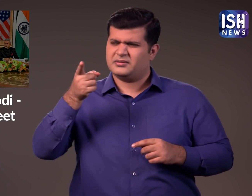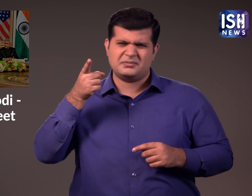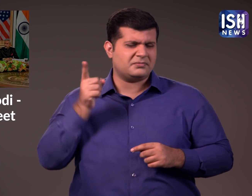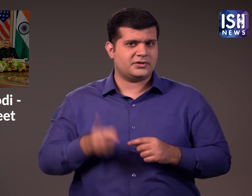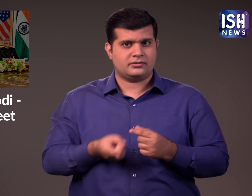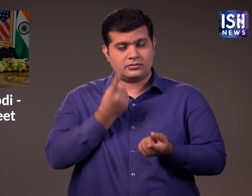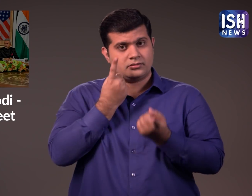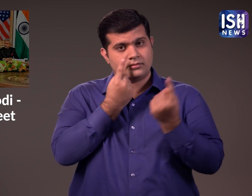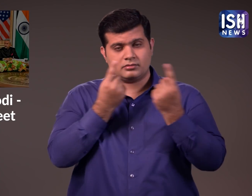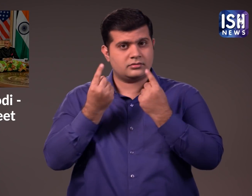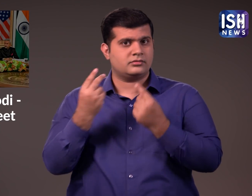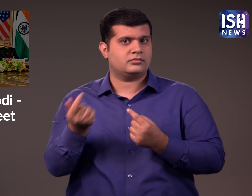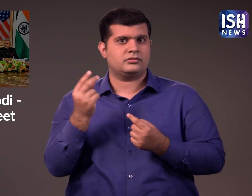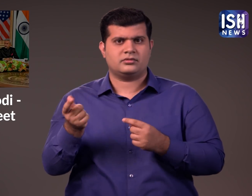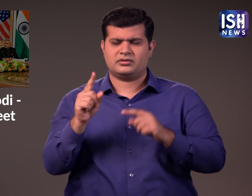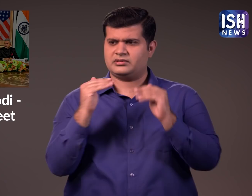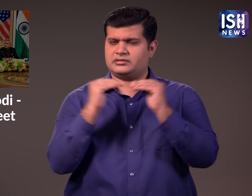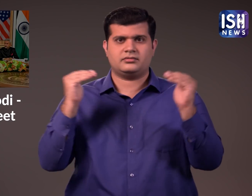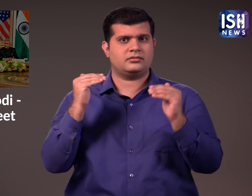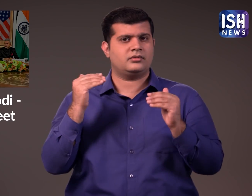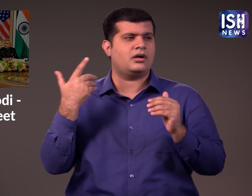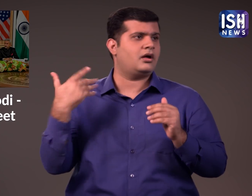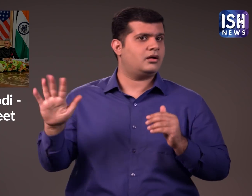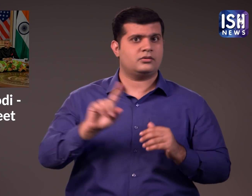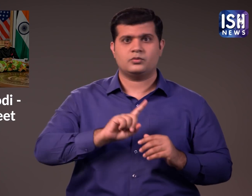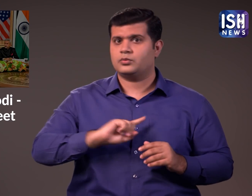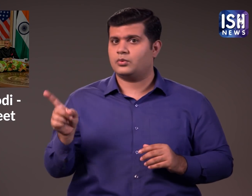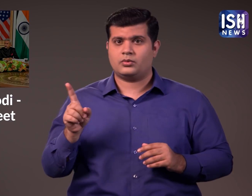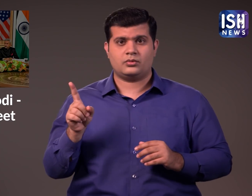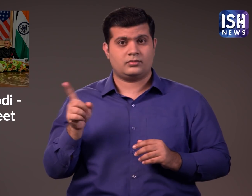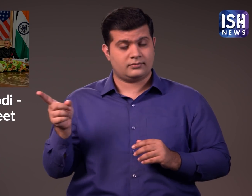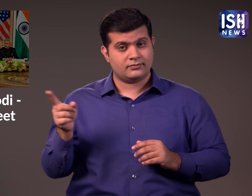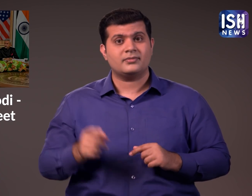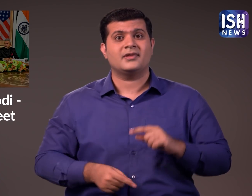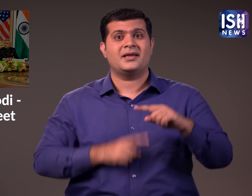and that India immediately condemned it and demanded a fair investigation.